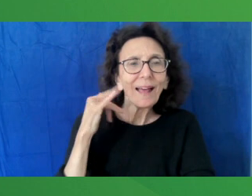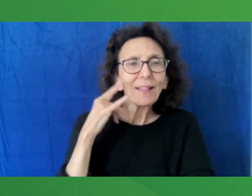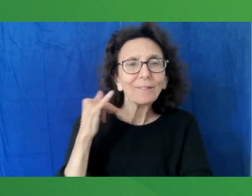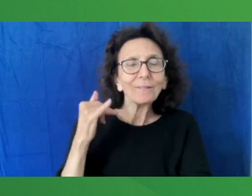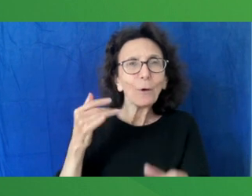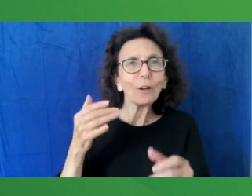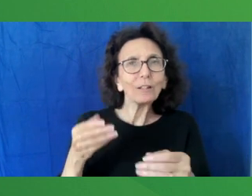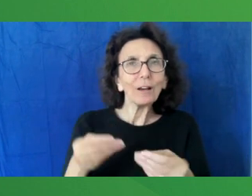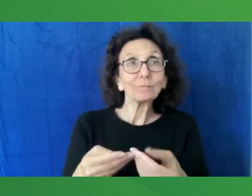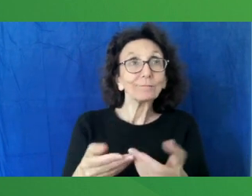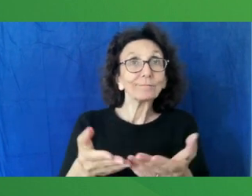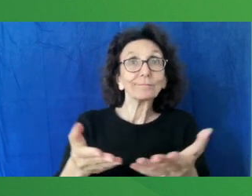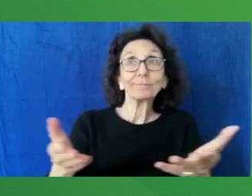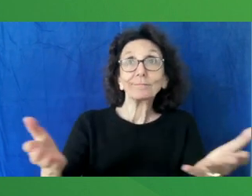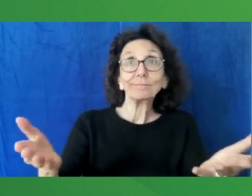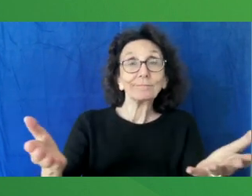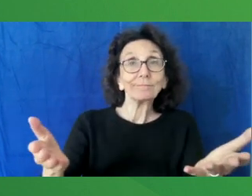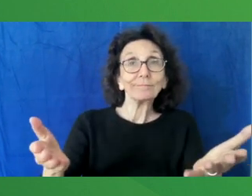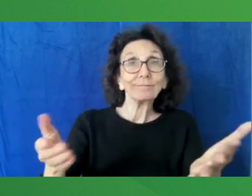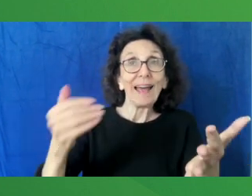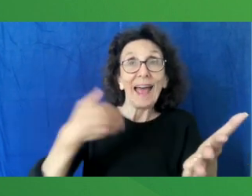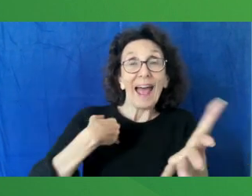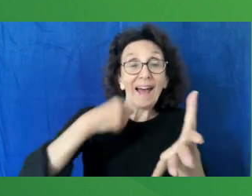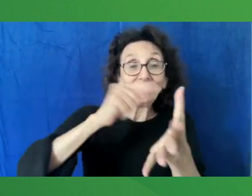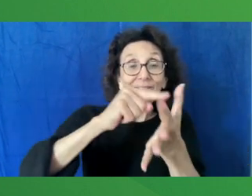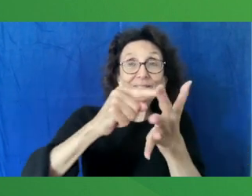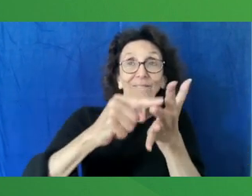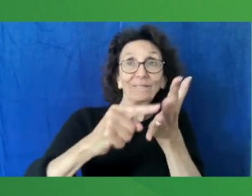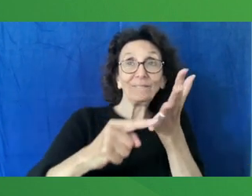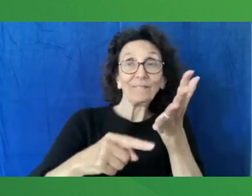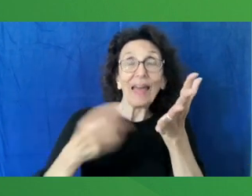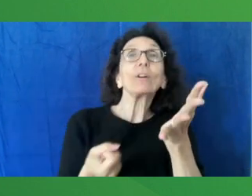in the last decades?